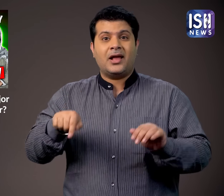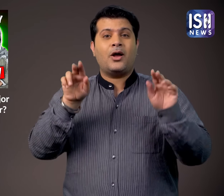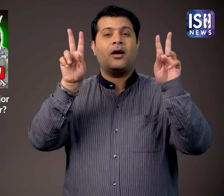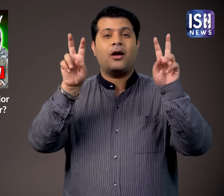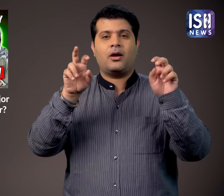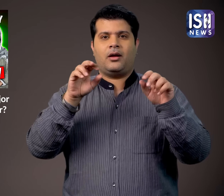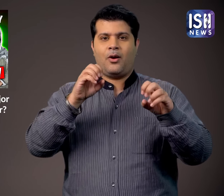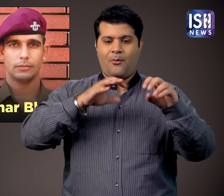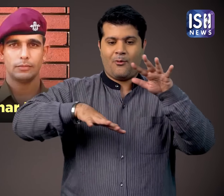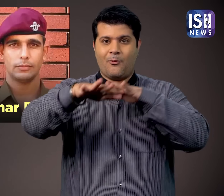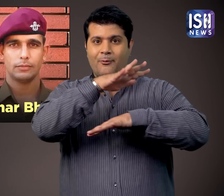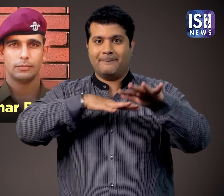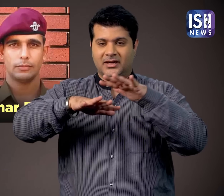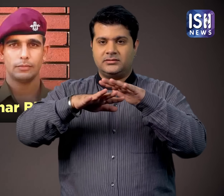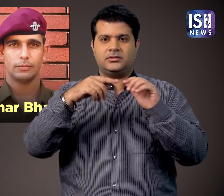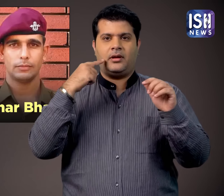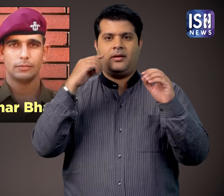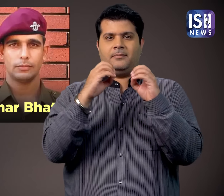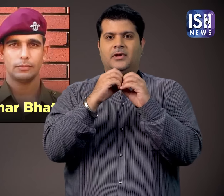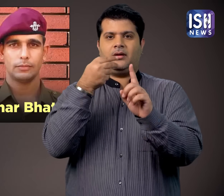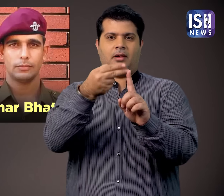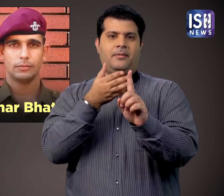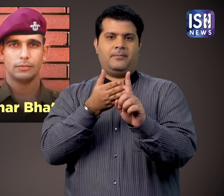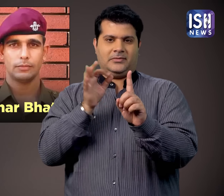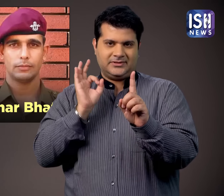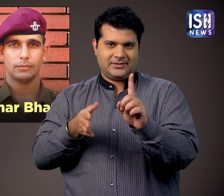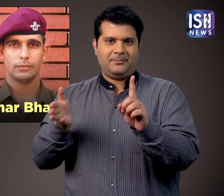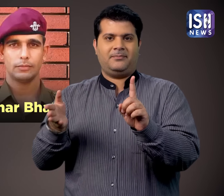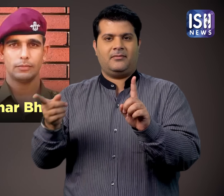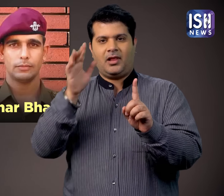This daring mission is known as ‘Operation Iftikhar Bhatt’.